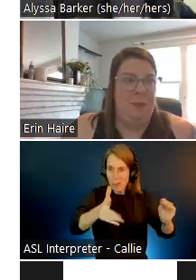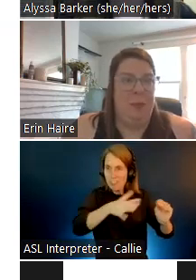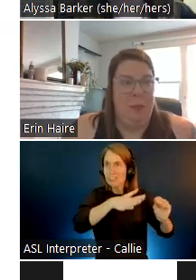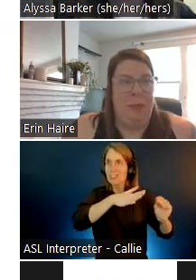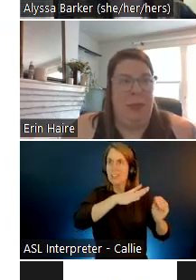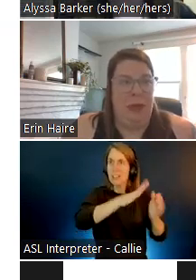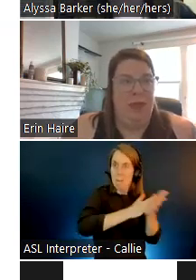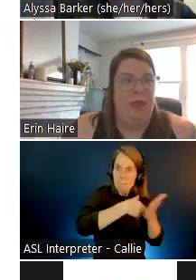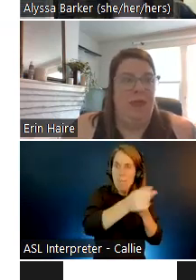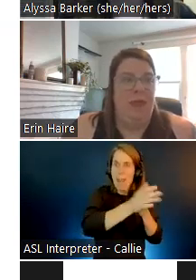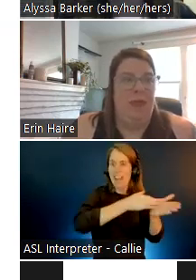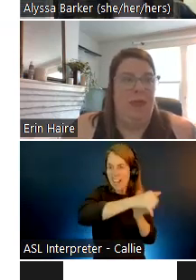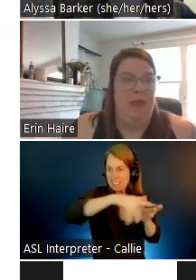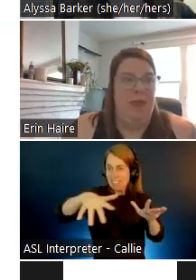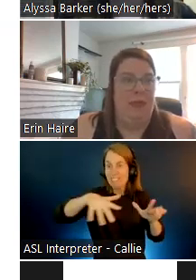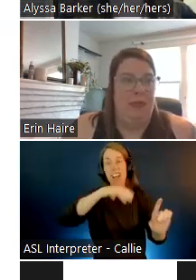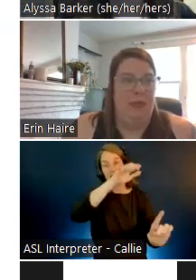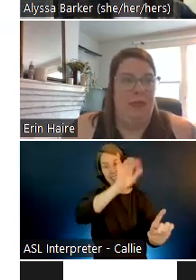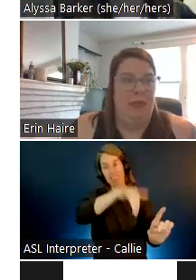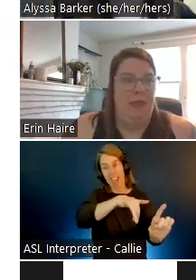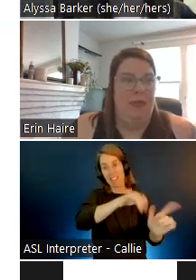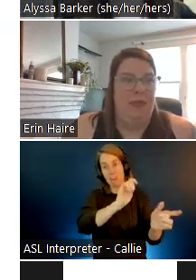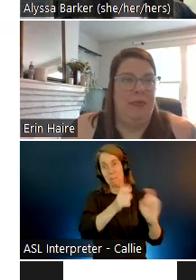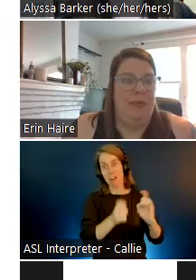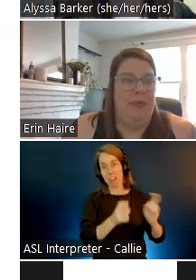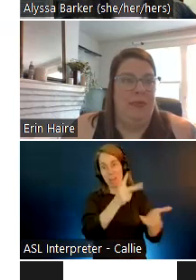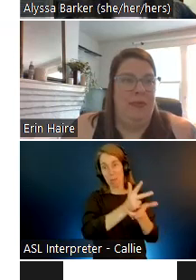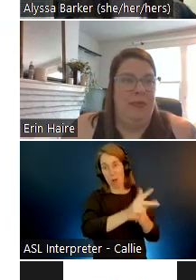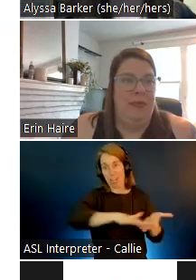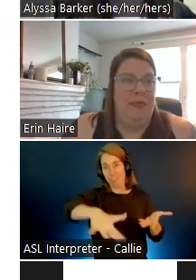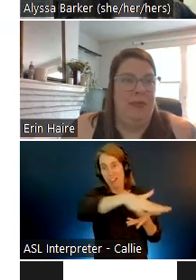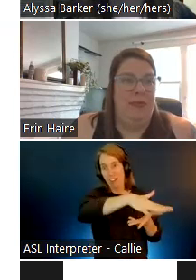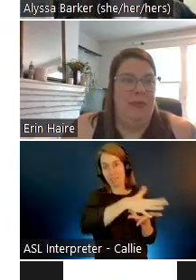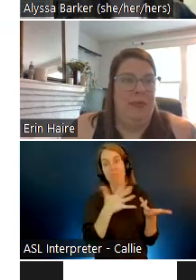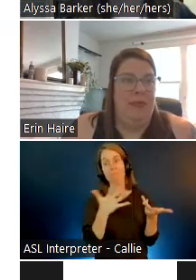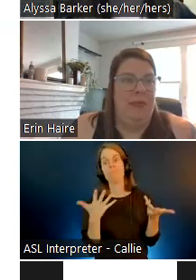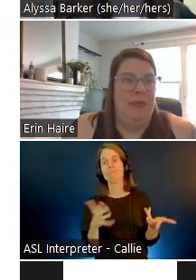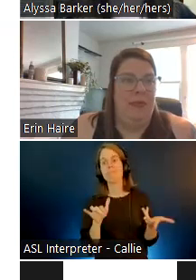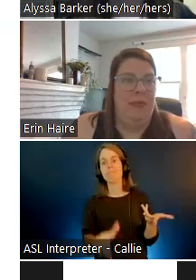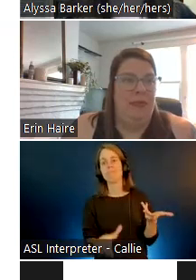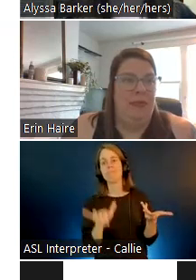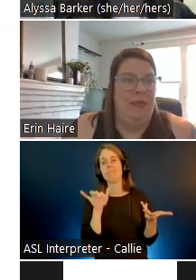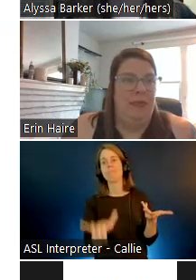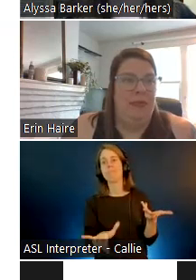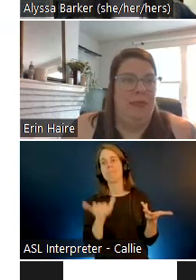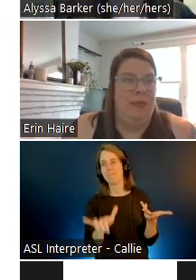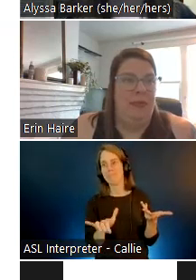involves painting exactly so i i think it there's a there's a real question in my mind whether